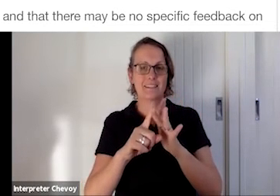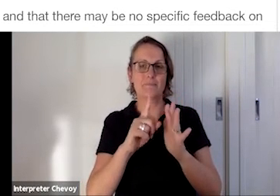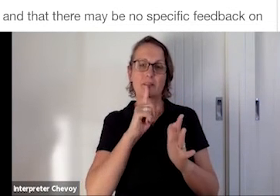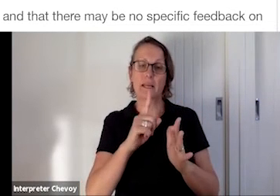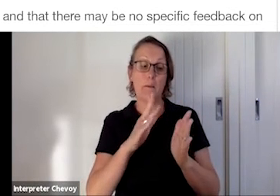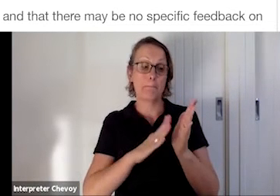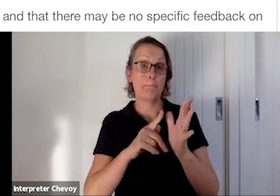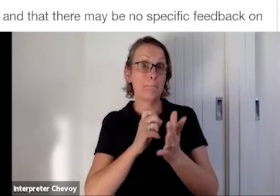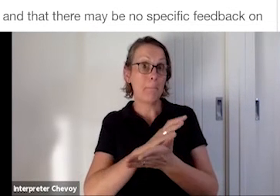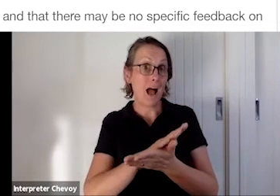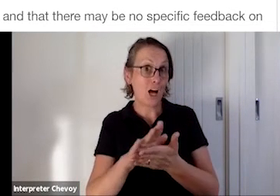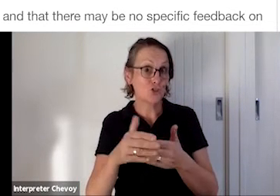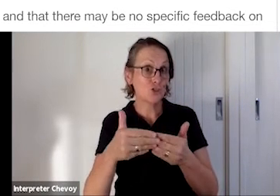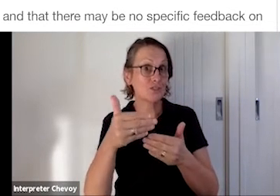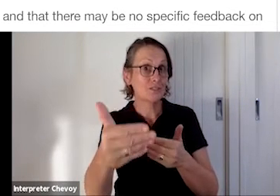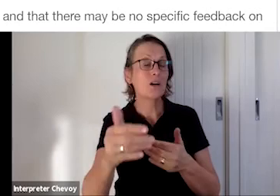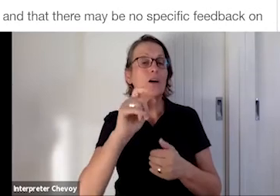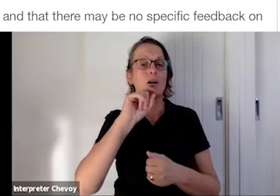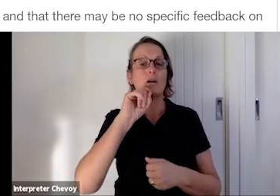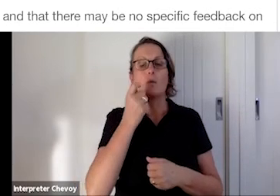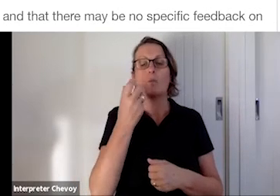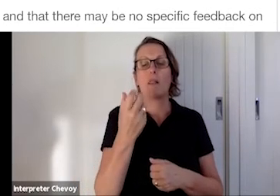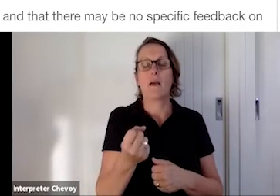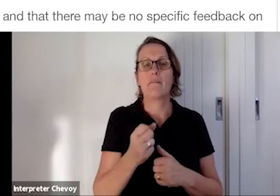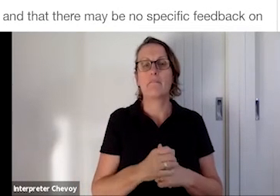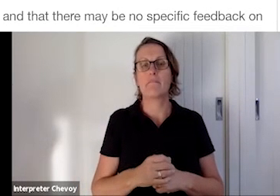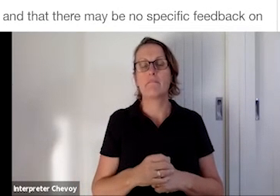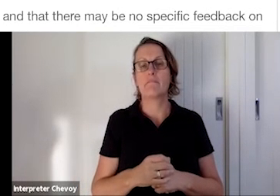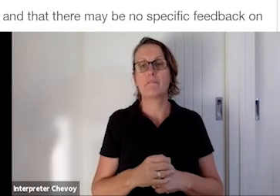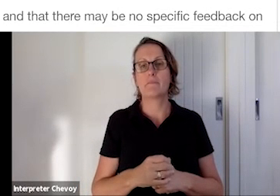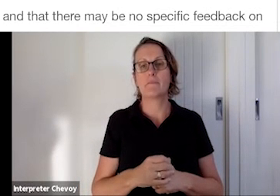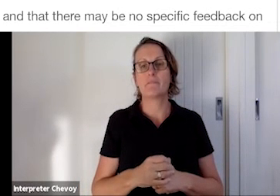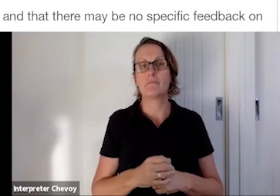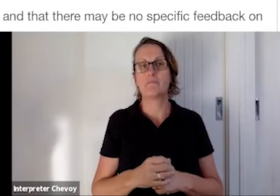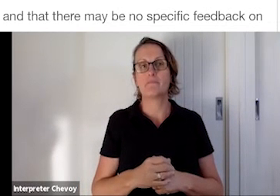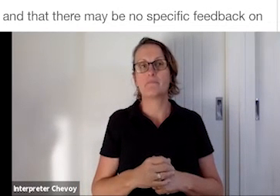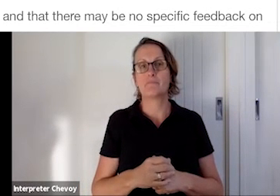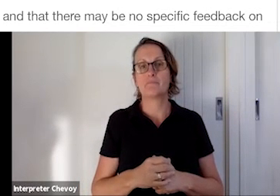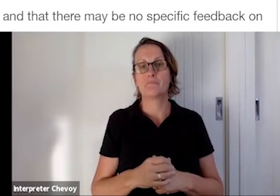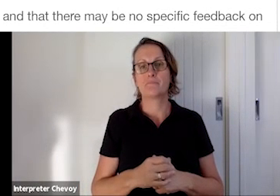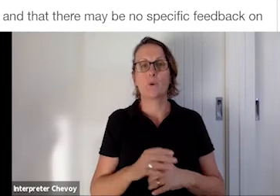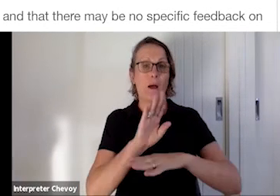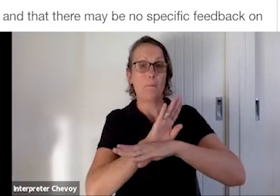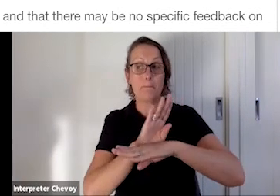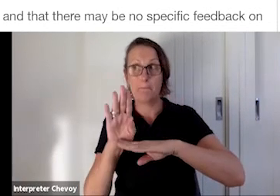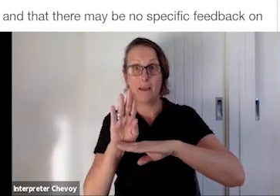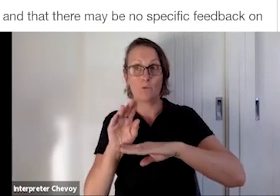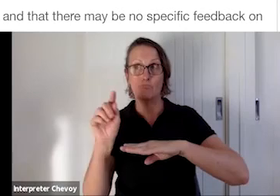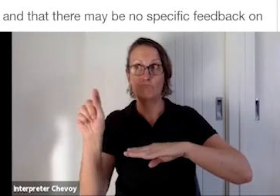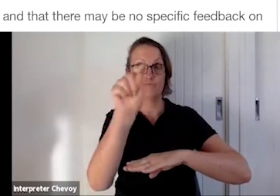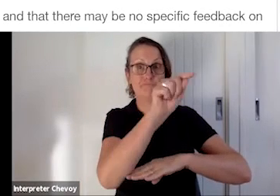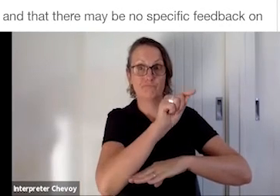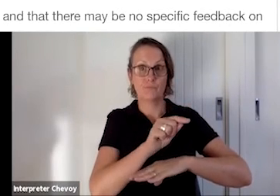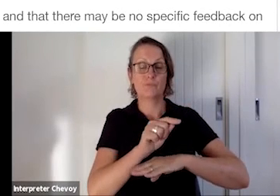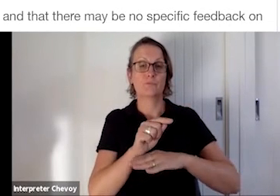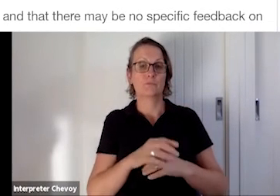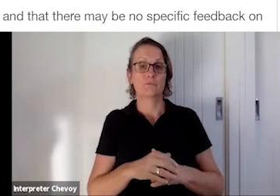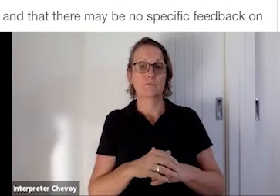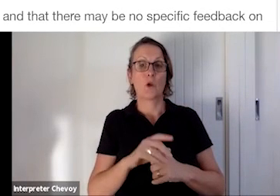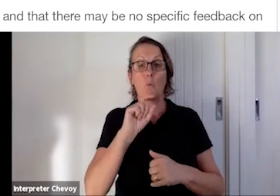they'll be forming a whole stack of well, of the panels, populated by five to seven